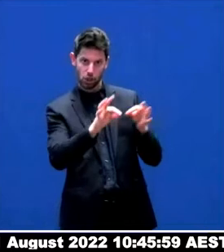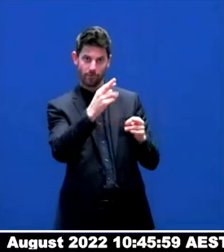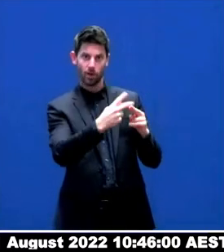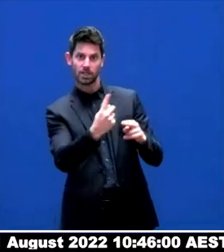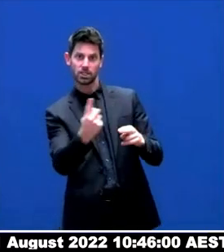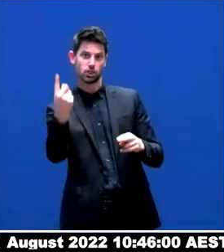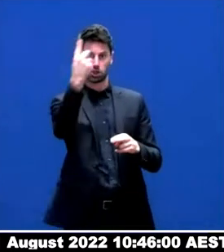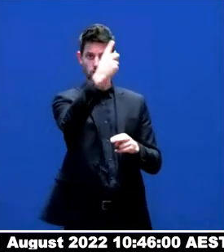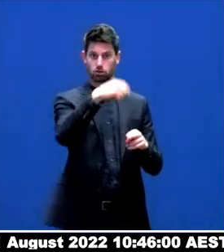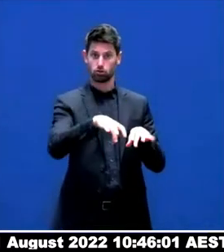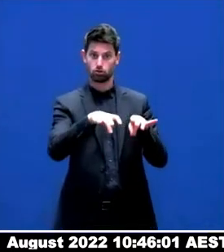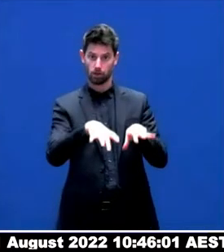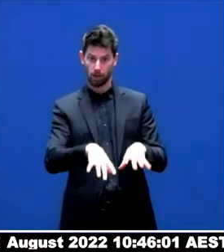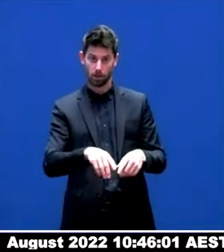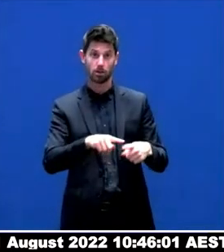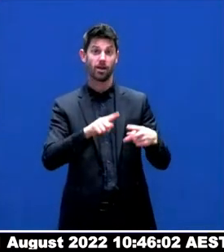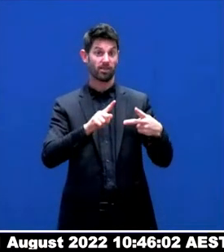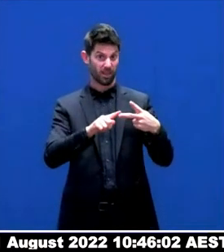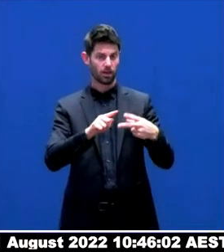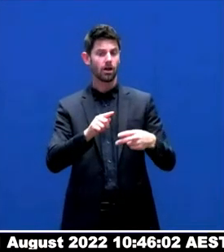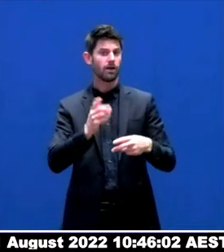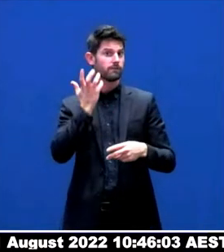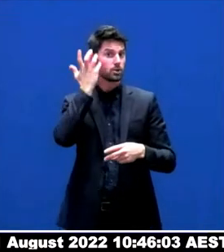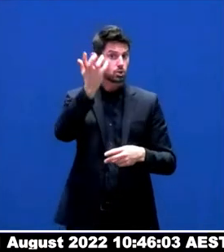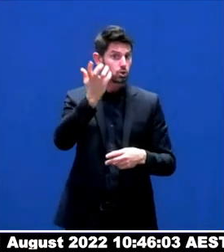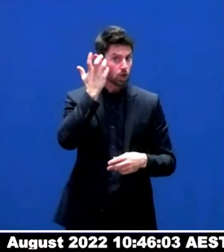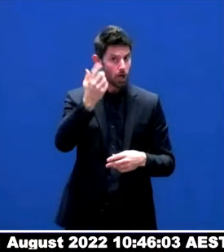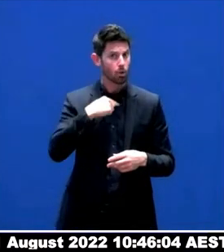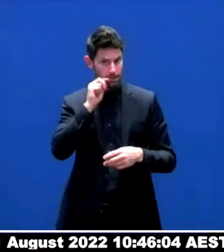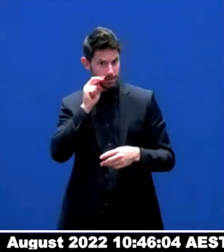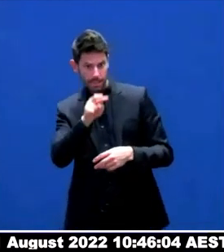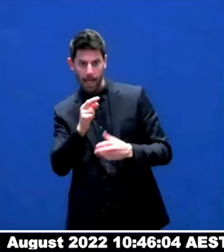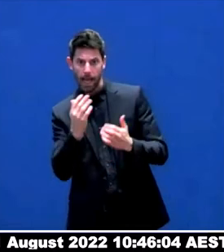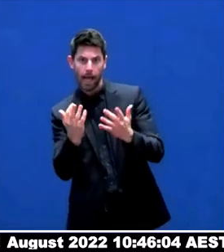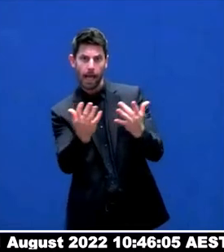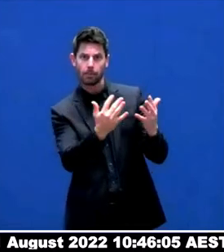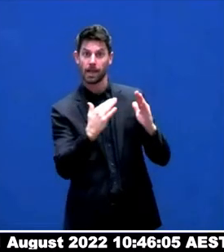And then: "For future measurement will be the number of homes that are built to